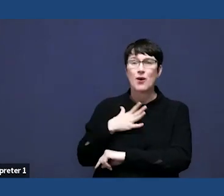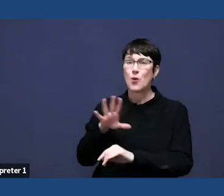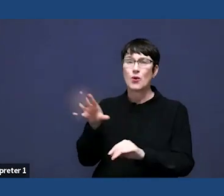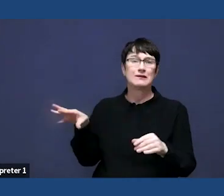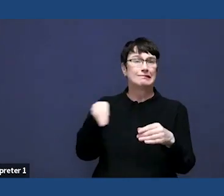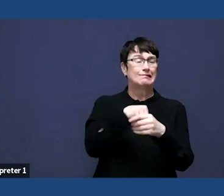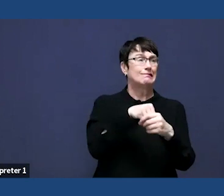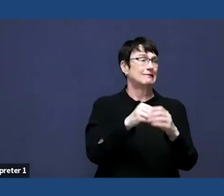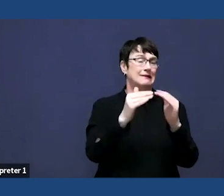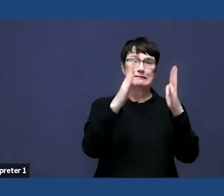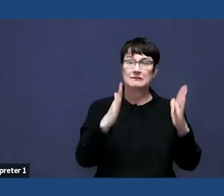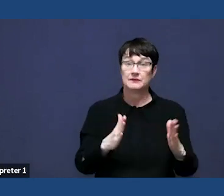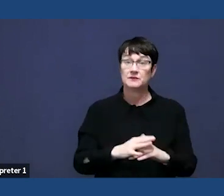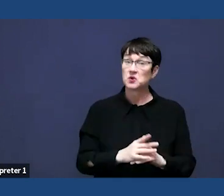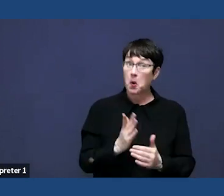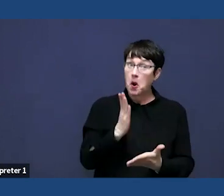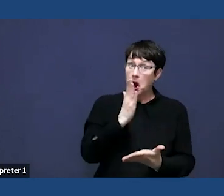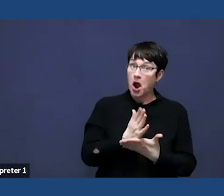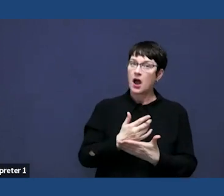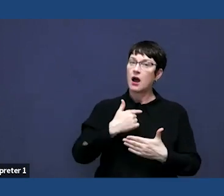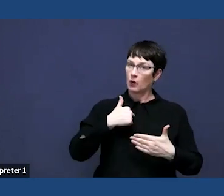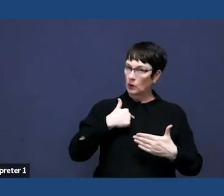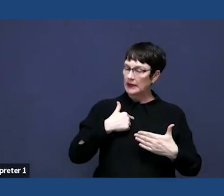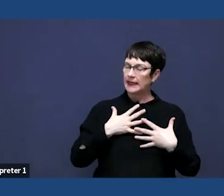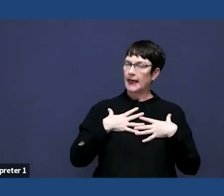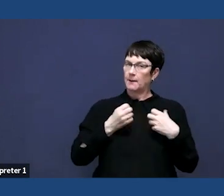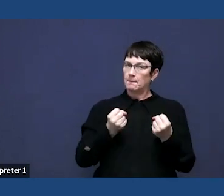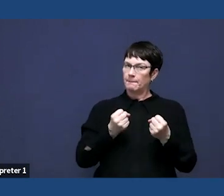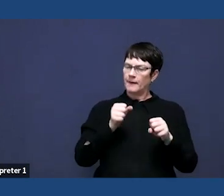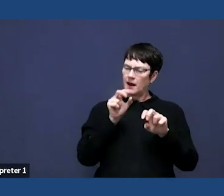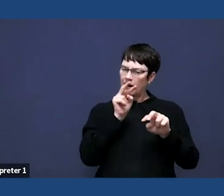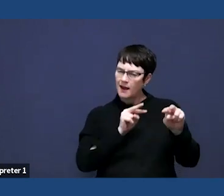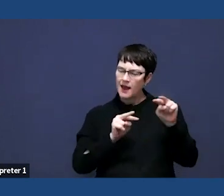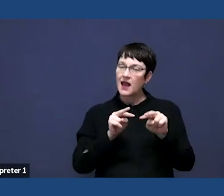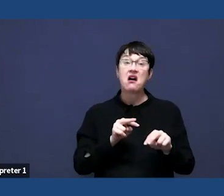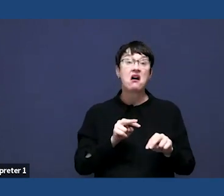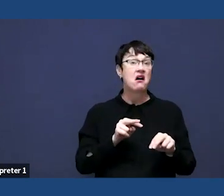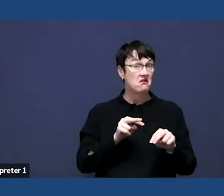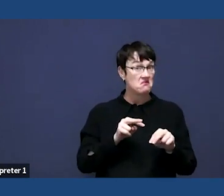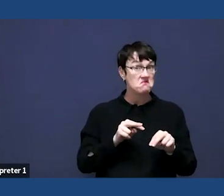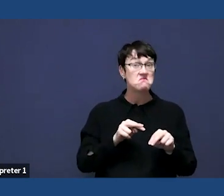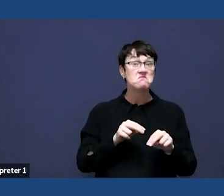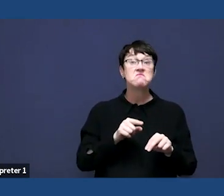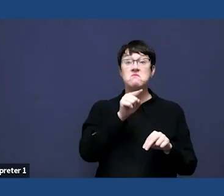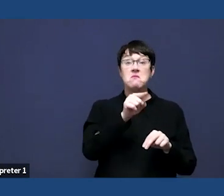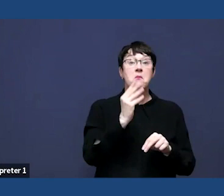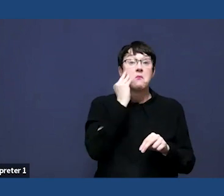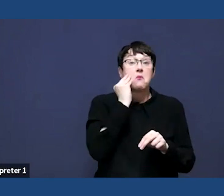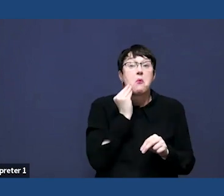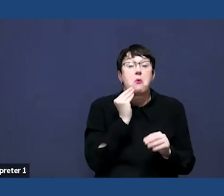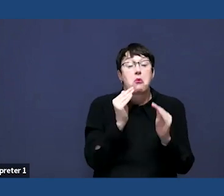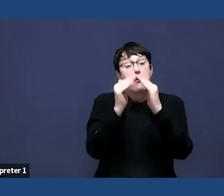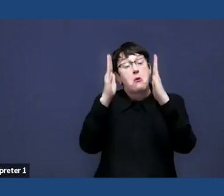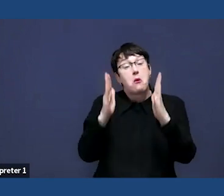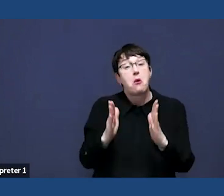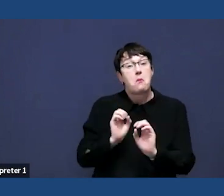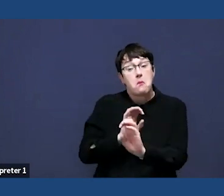and it also strengthens the bonds, the contributions that older people can make right within their communities.